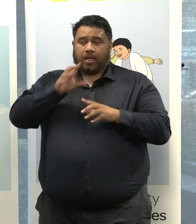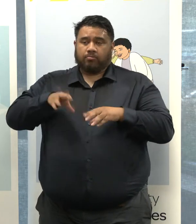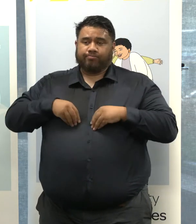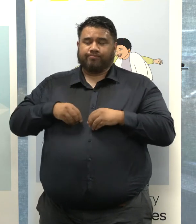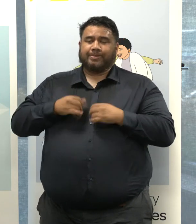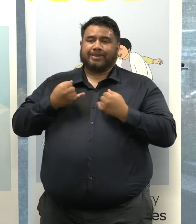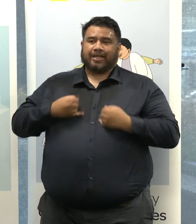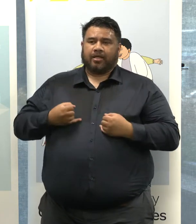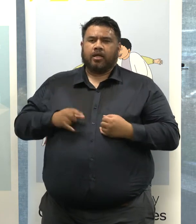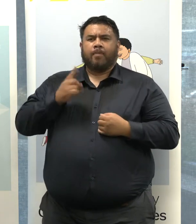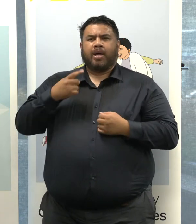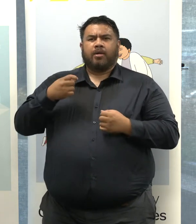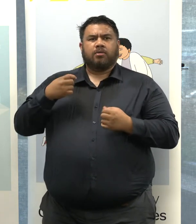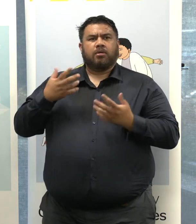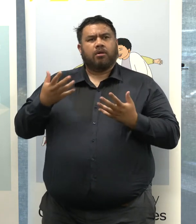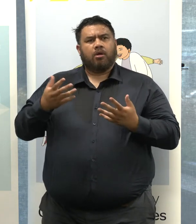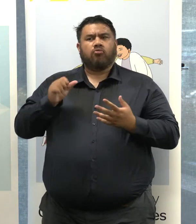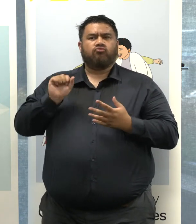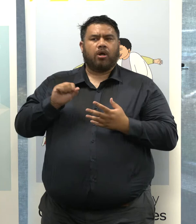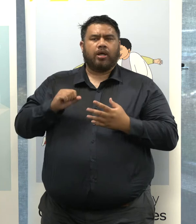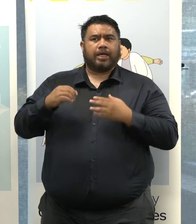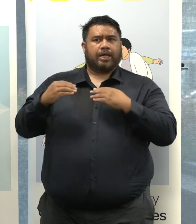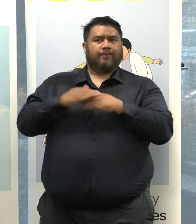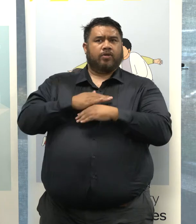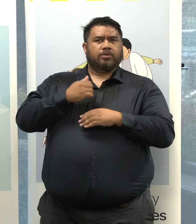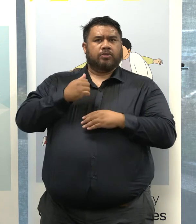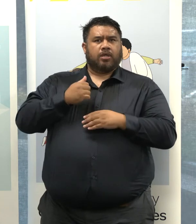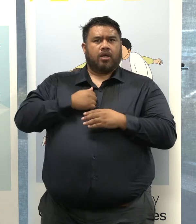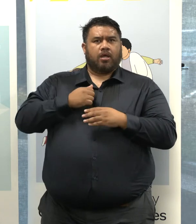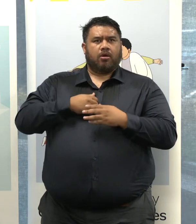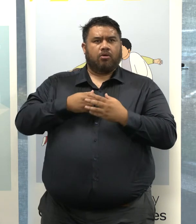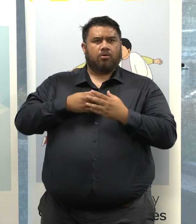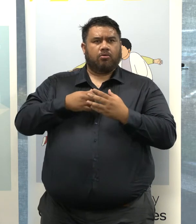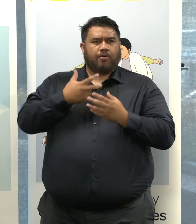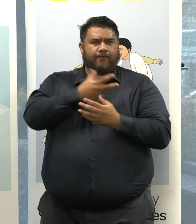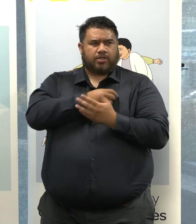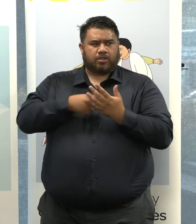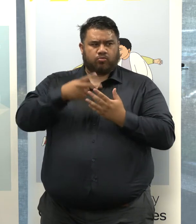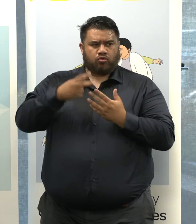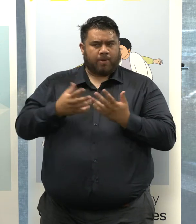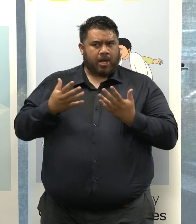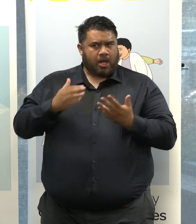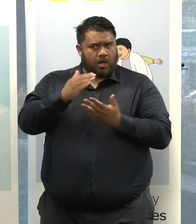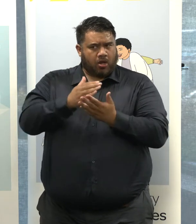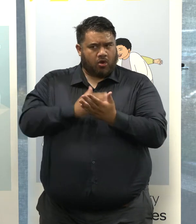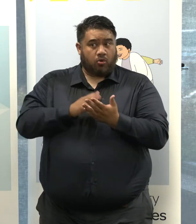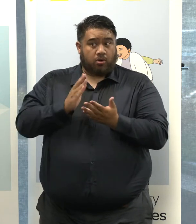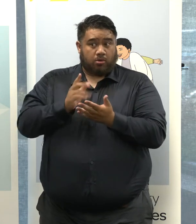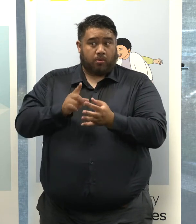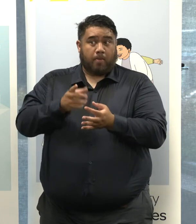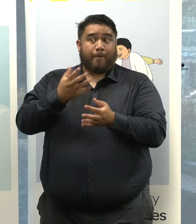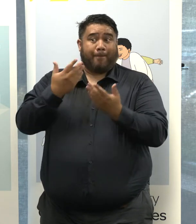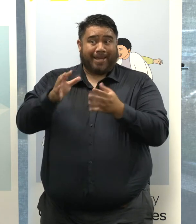Months against hospitalisation